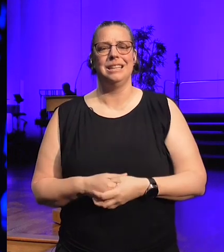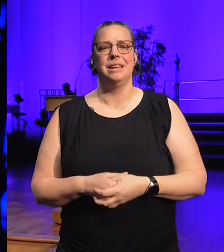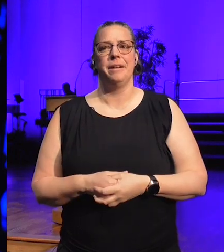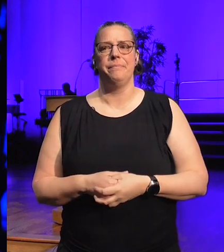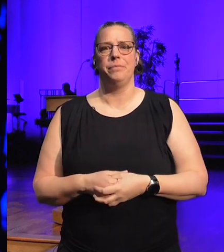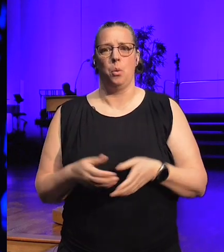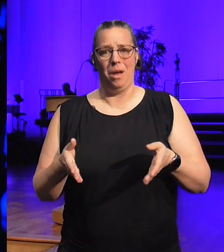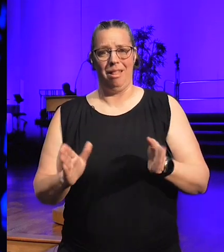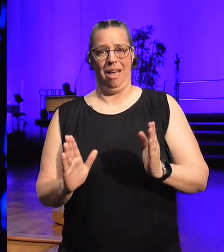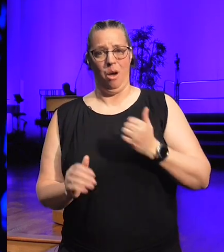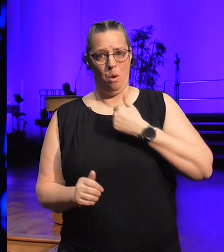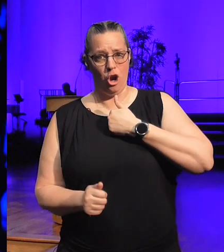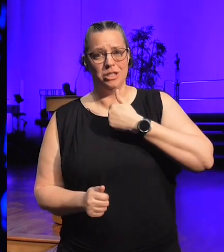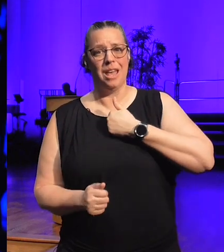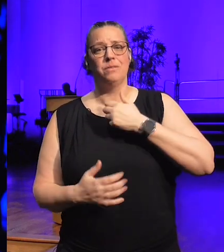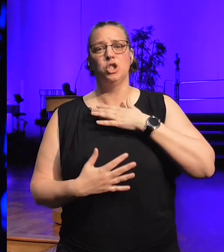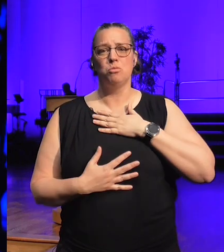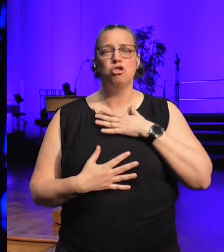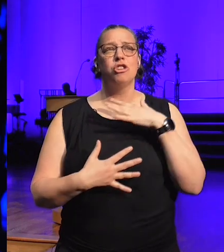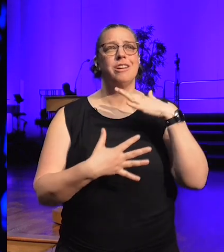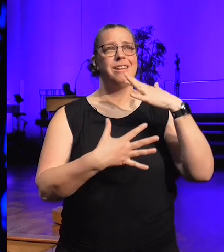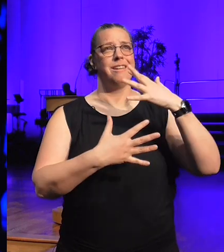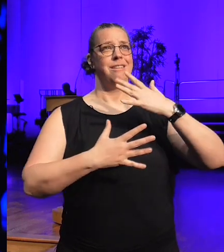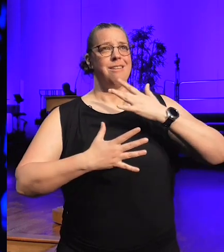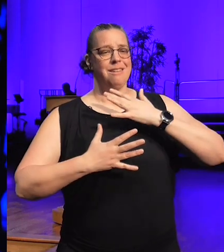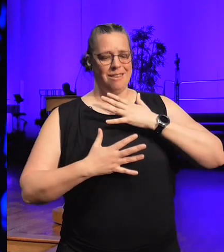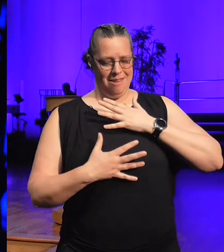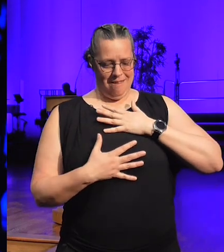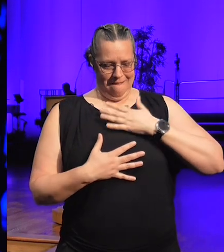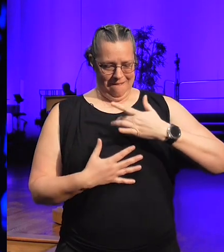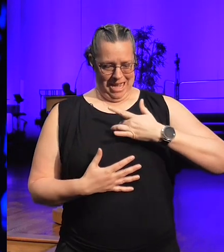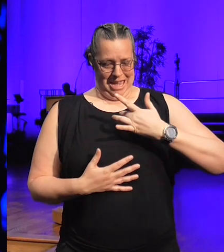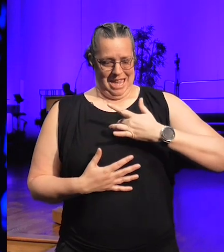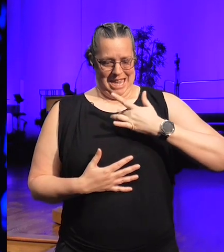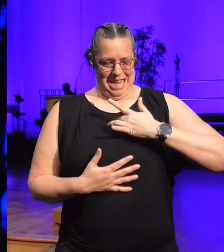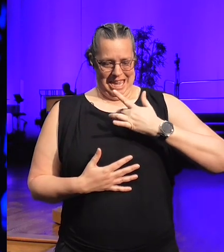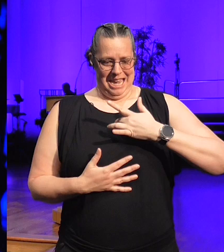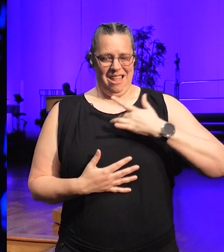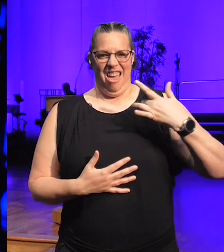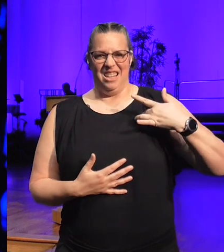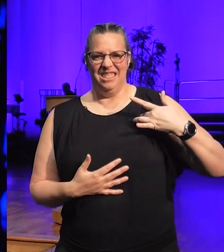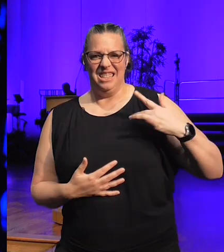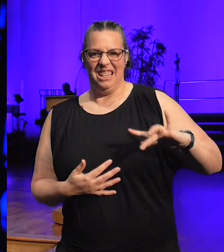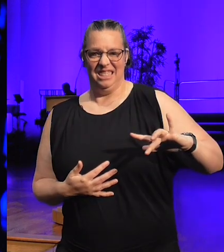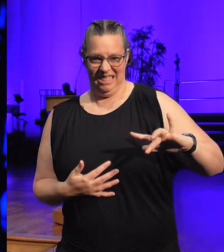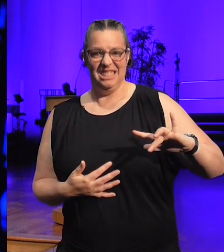allowing ourselves to breathe it in and feel it and sense it as the very life we are living and